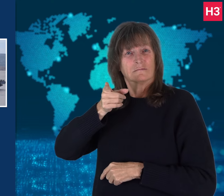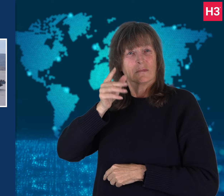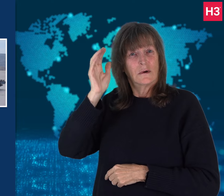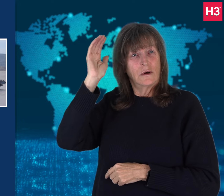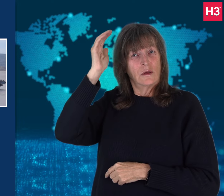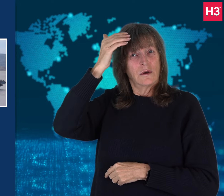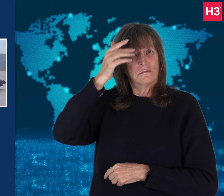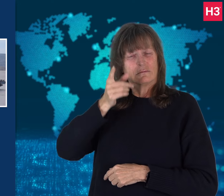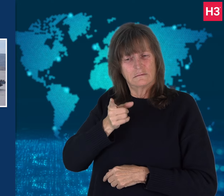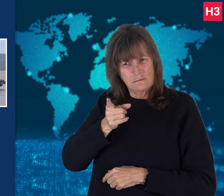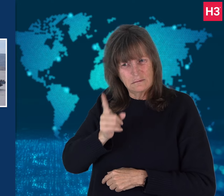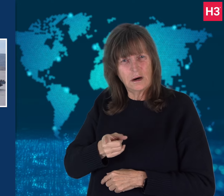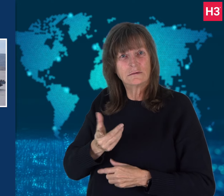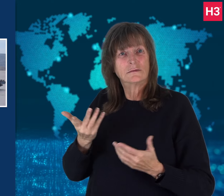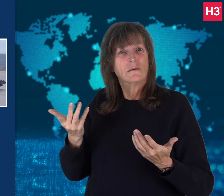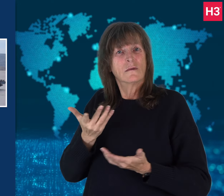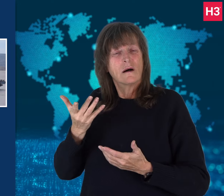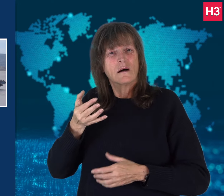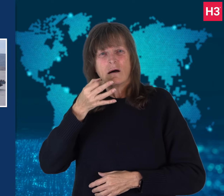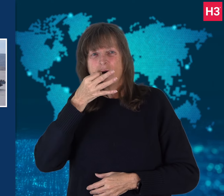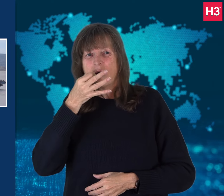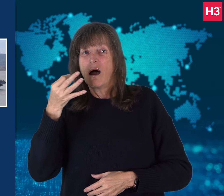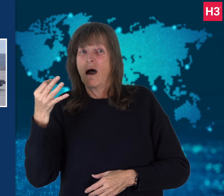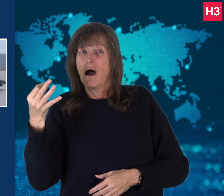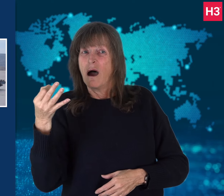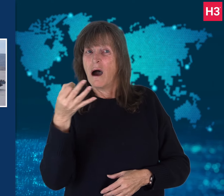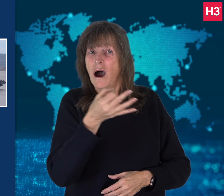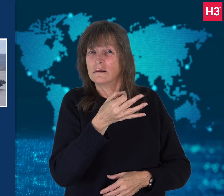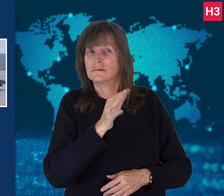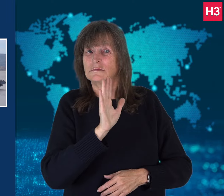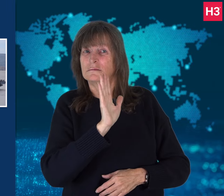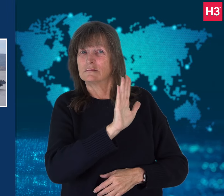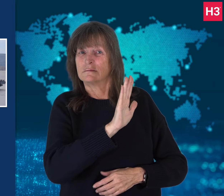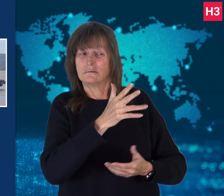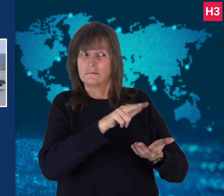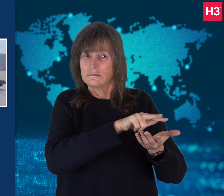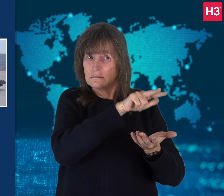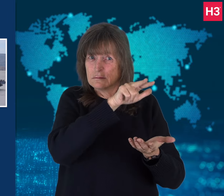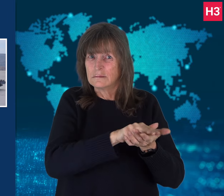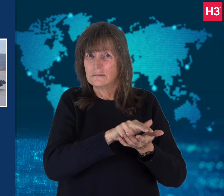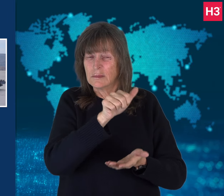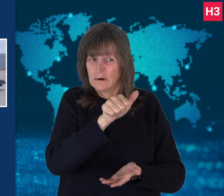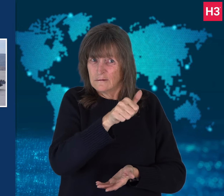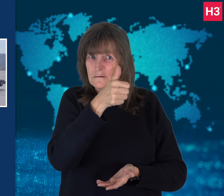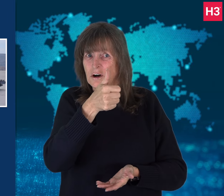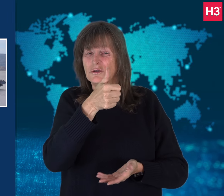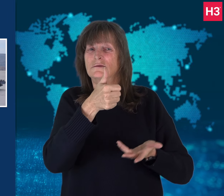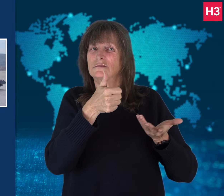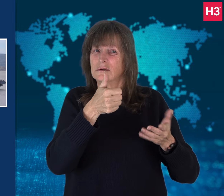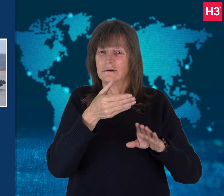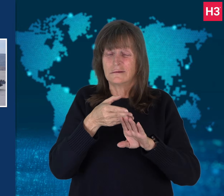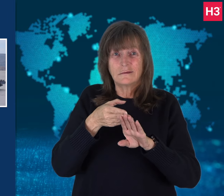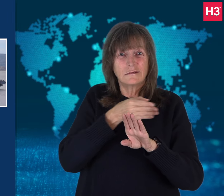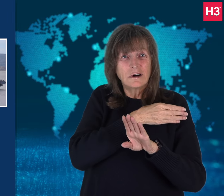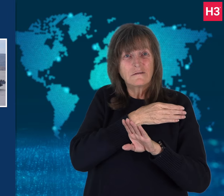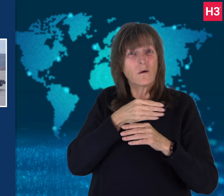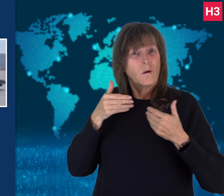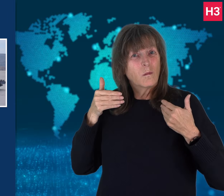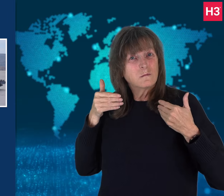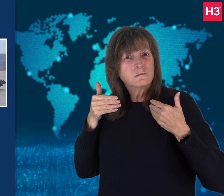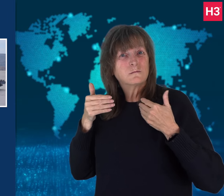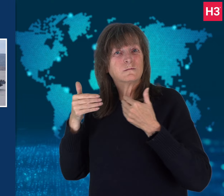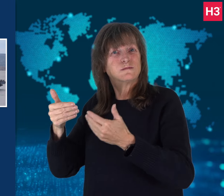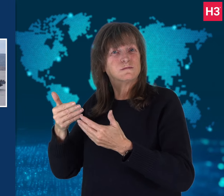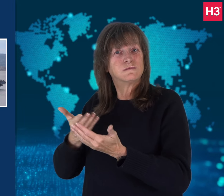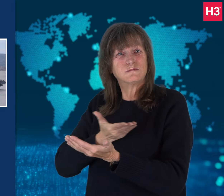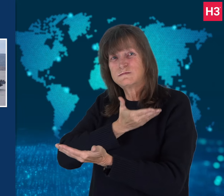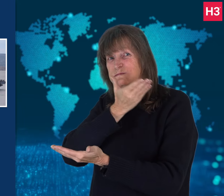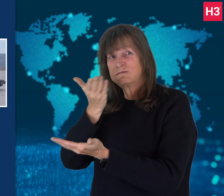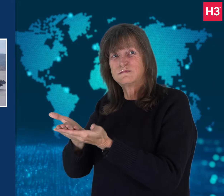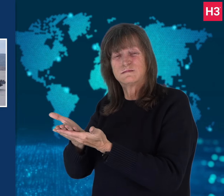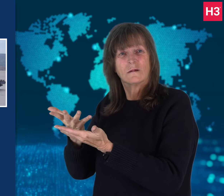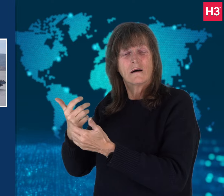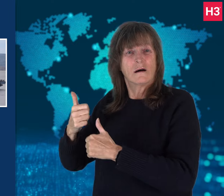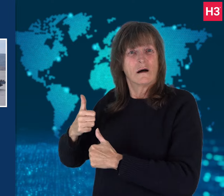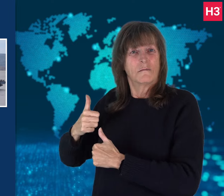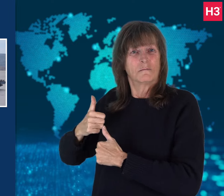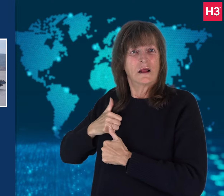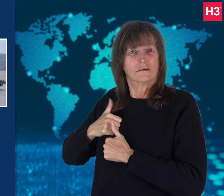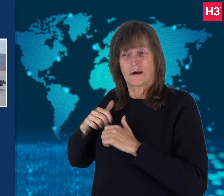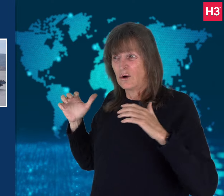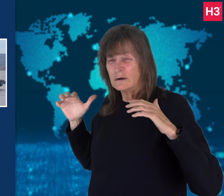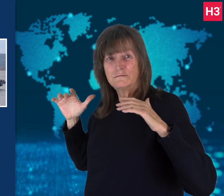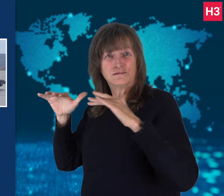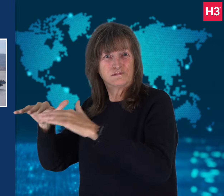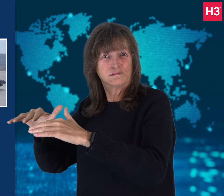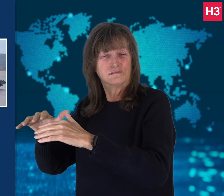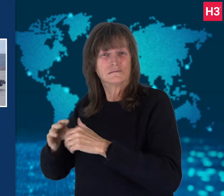Trump should have asked for their approval before using military force.